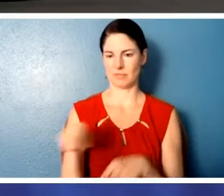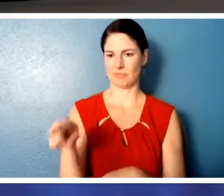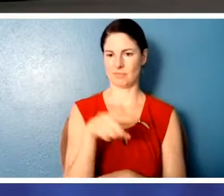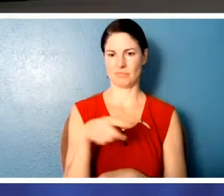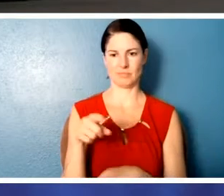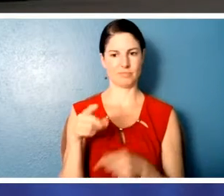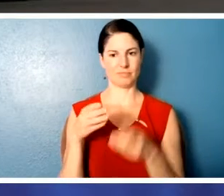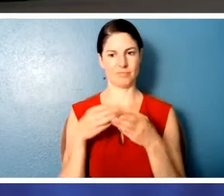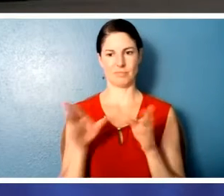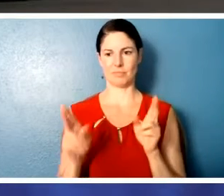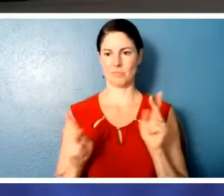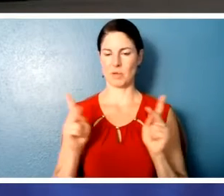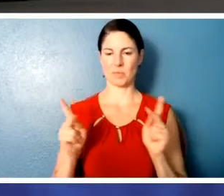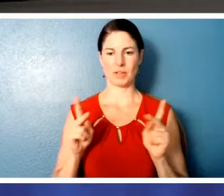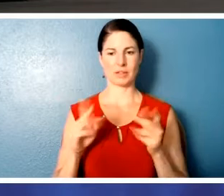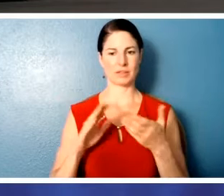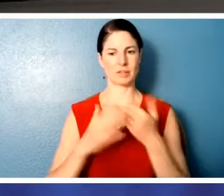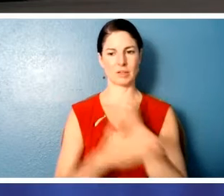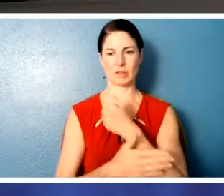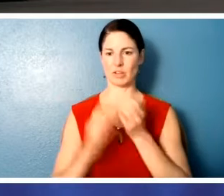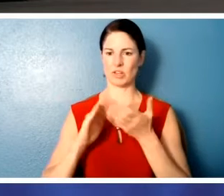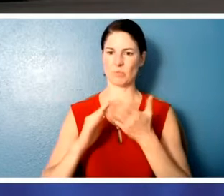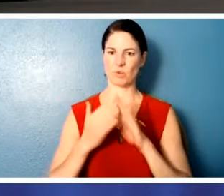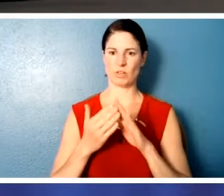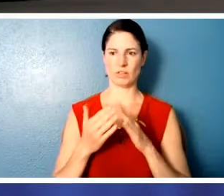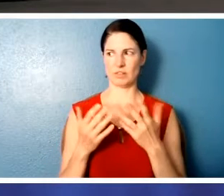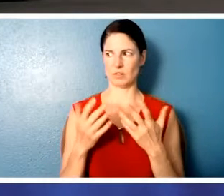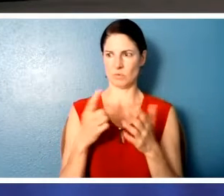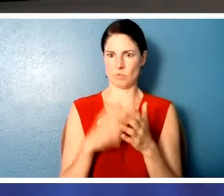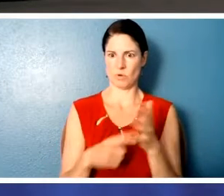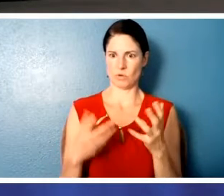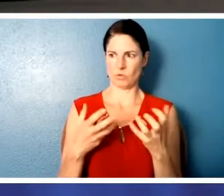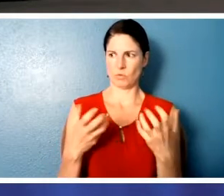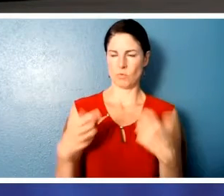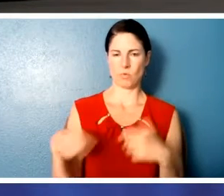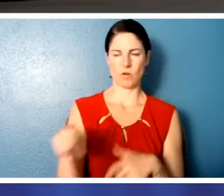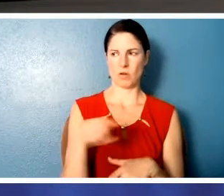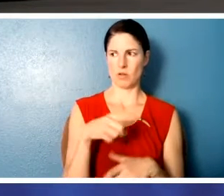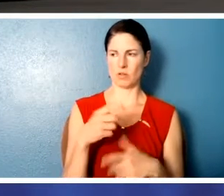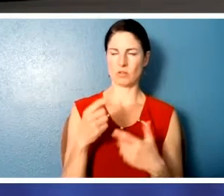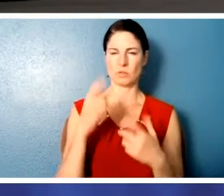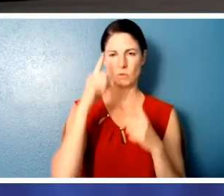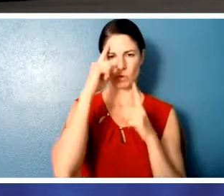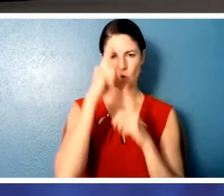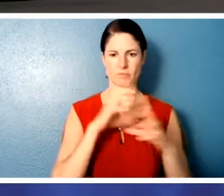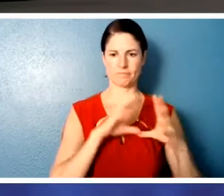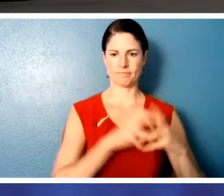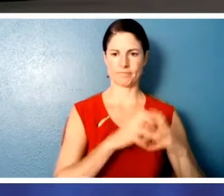SacGov: says and highlights for them to make sure that we keep those communities of interest together so that's what we're really going to highlight tonight.